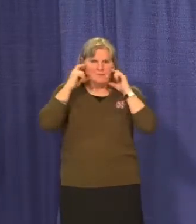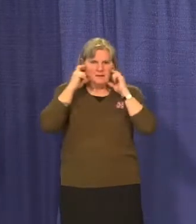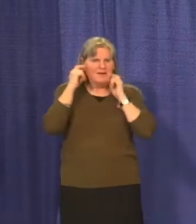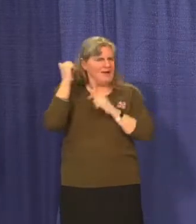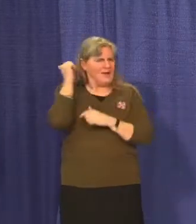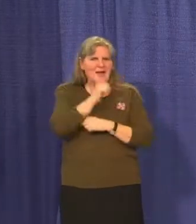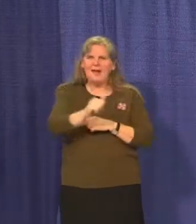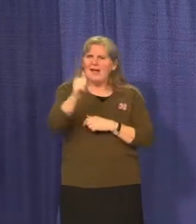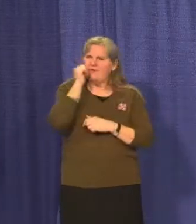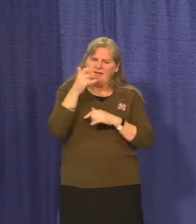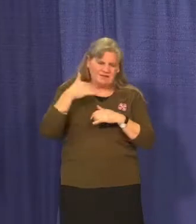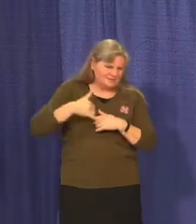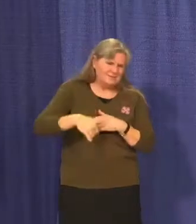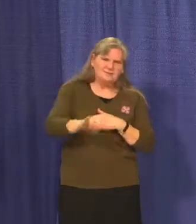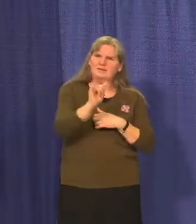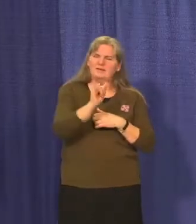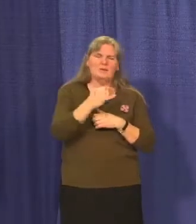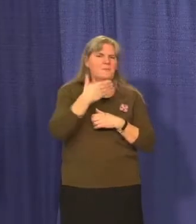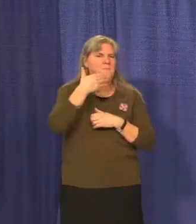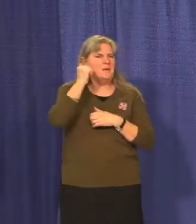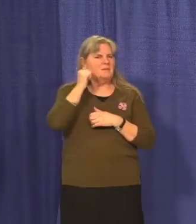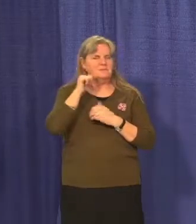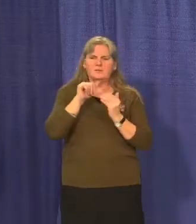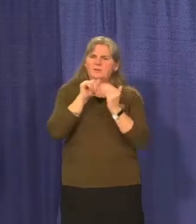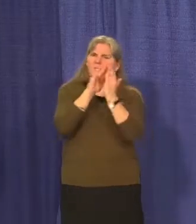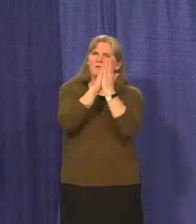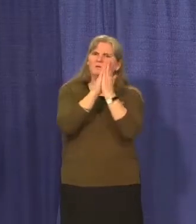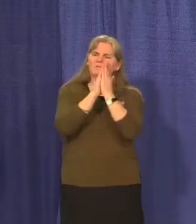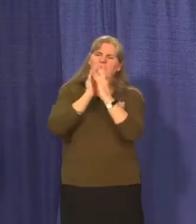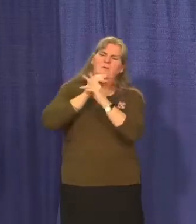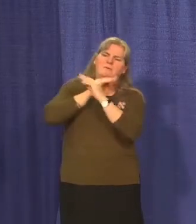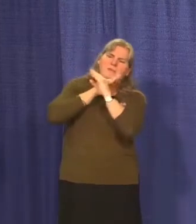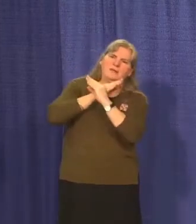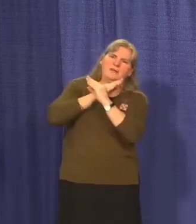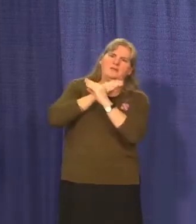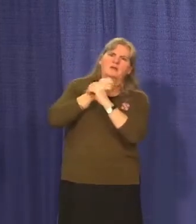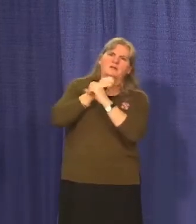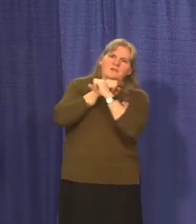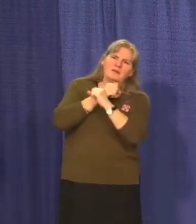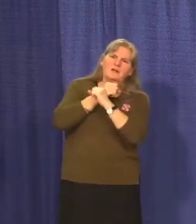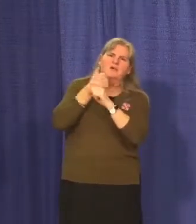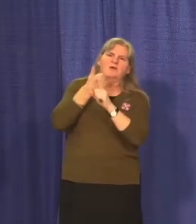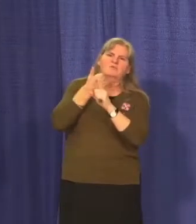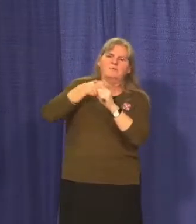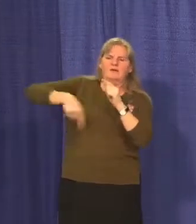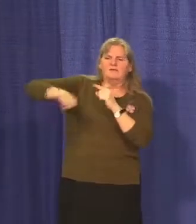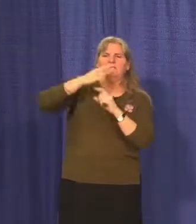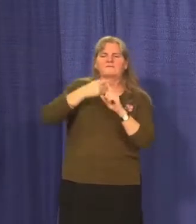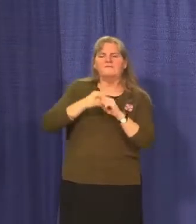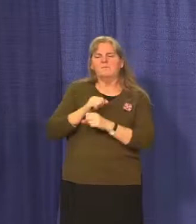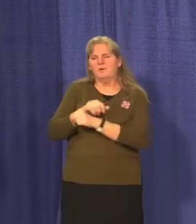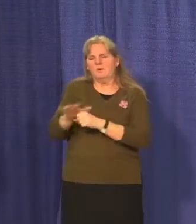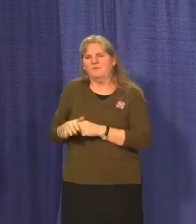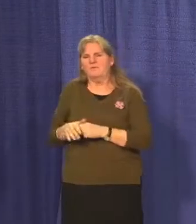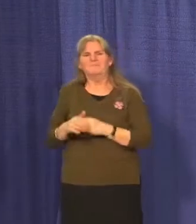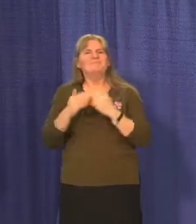measures in your daily lives. This is our best way to protect ourselves from COVID-19. That is all for my update.